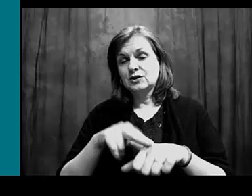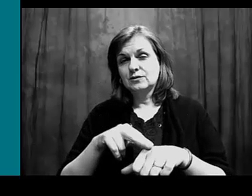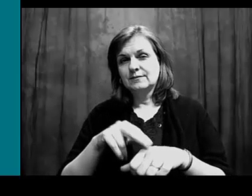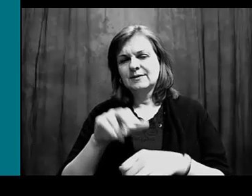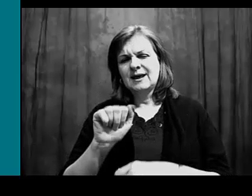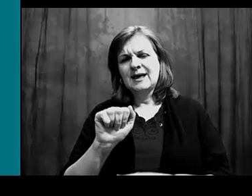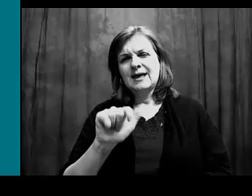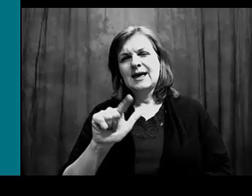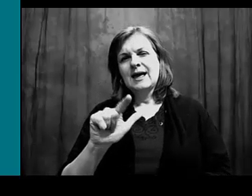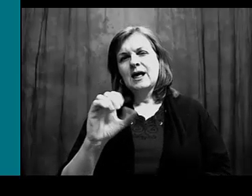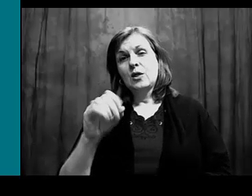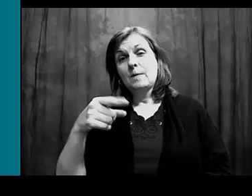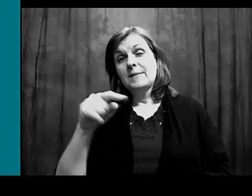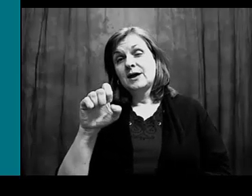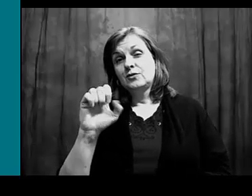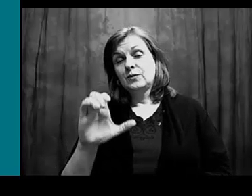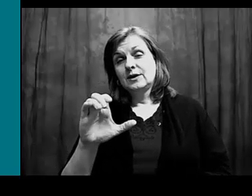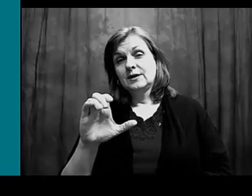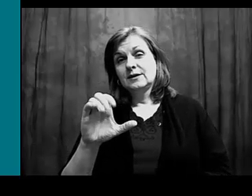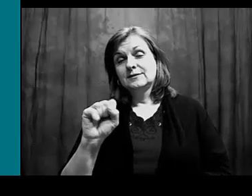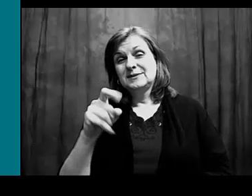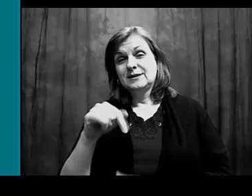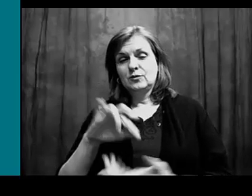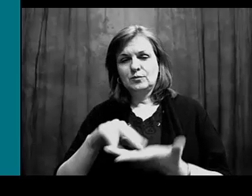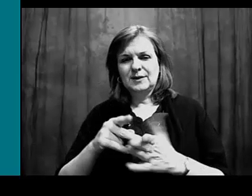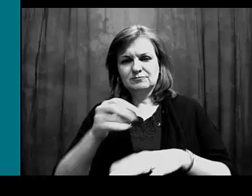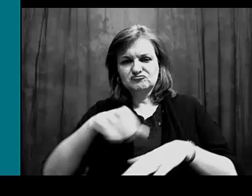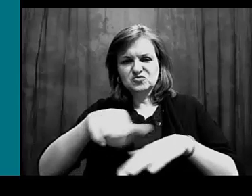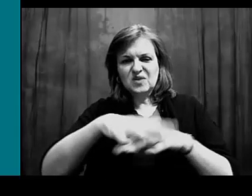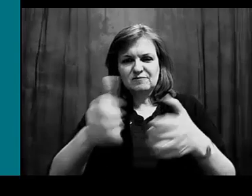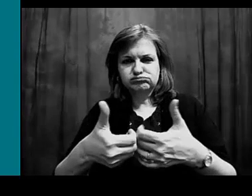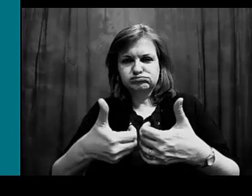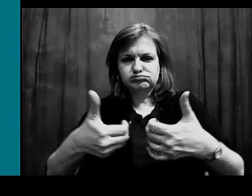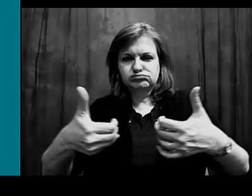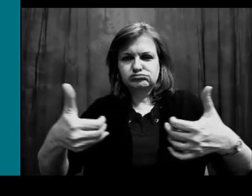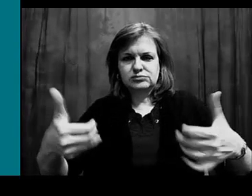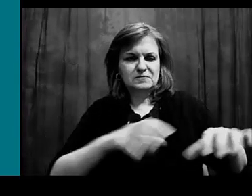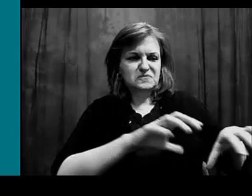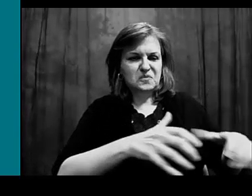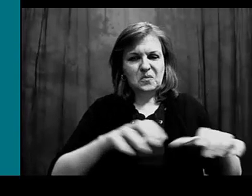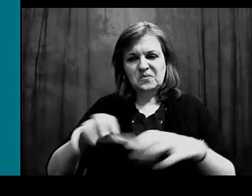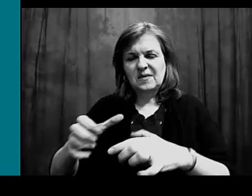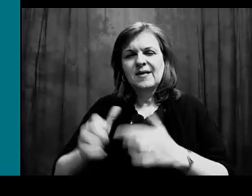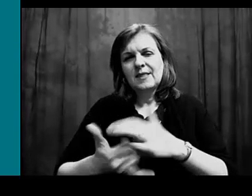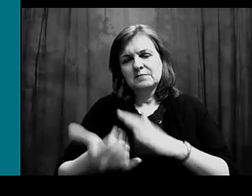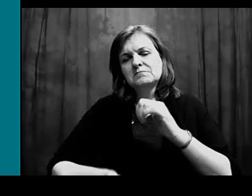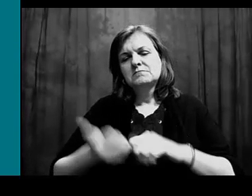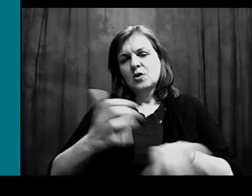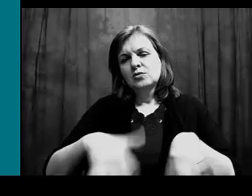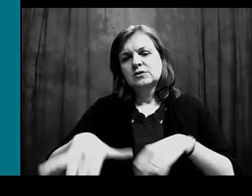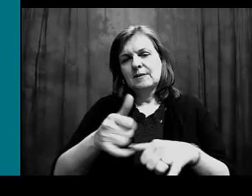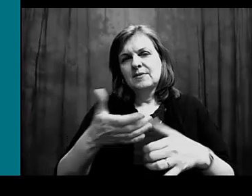allopatric speciation that we mentioned with a geographical divide is one of the most common to see